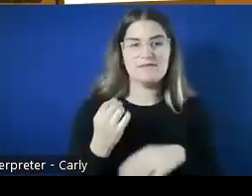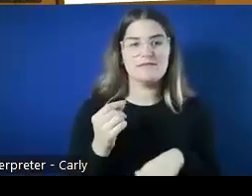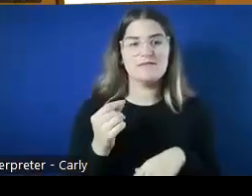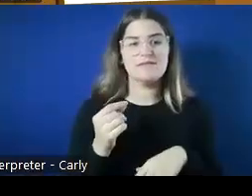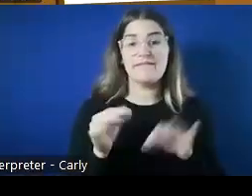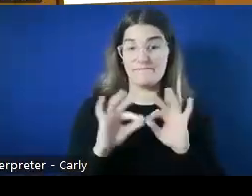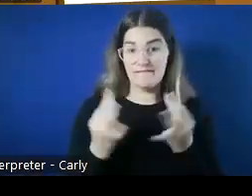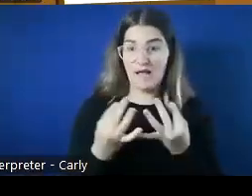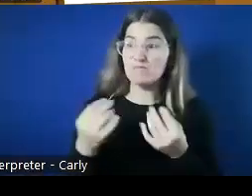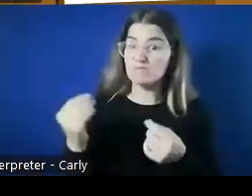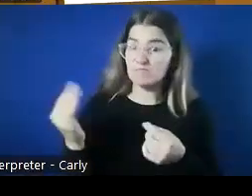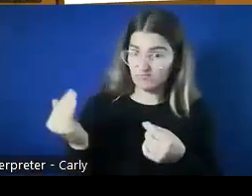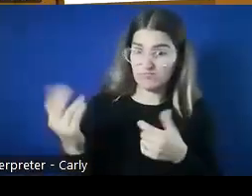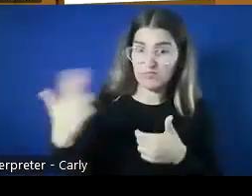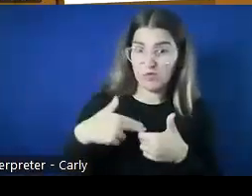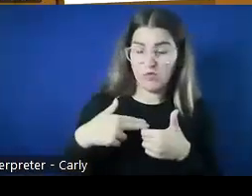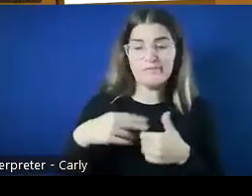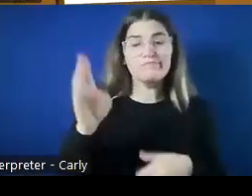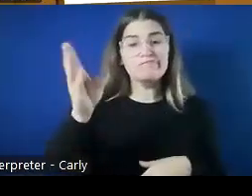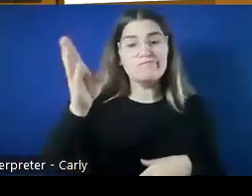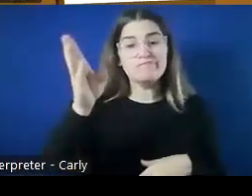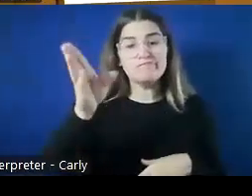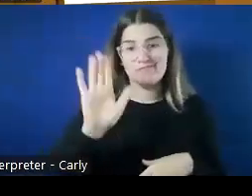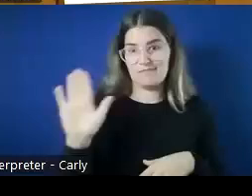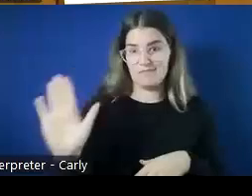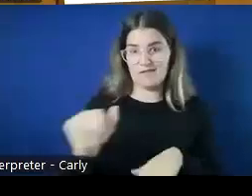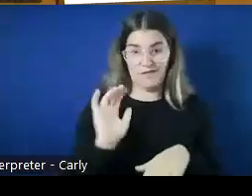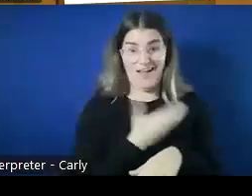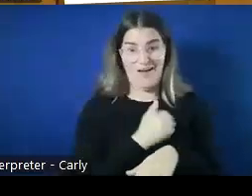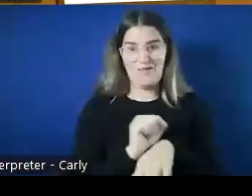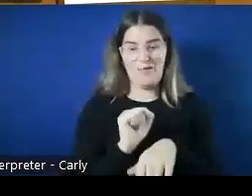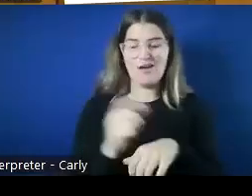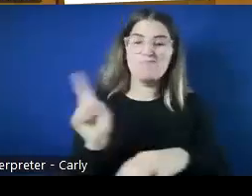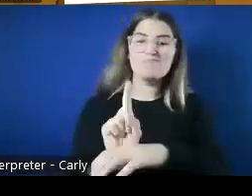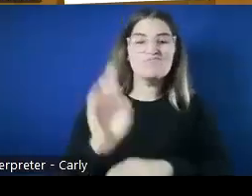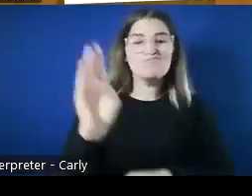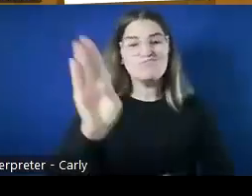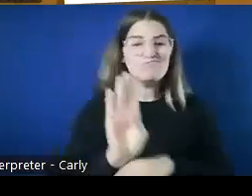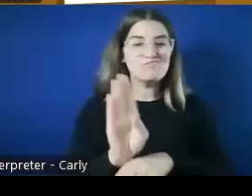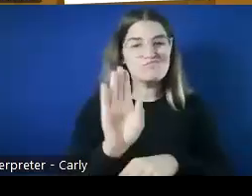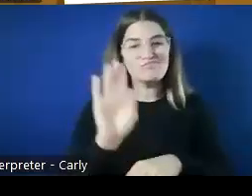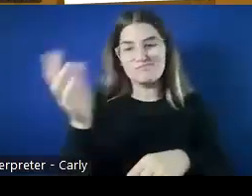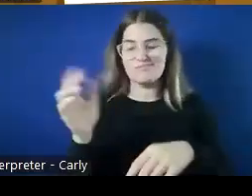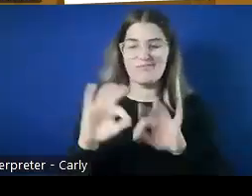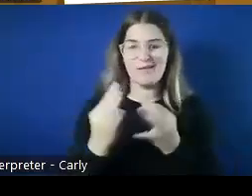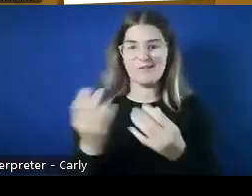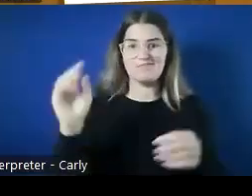with us uh to present on all the great work we're doing empowering uh family voice and parents were